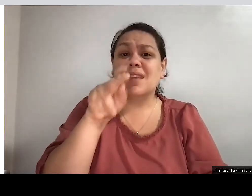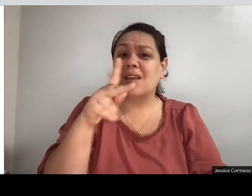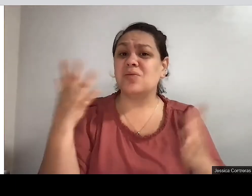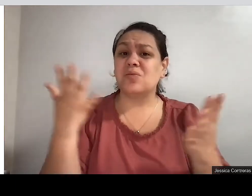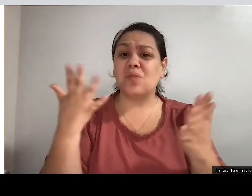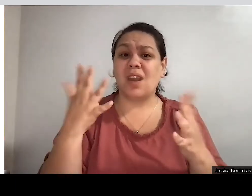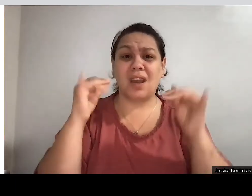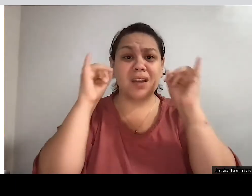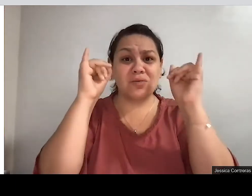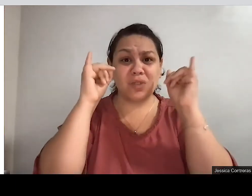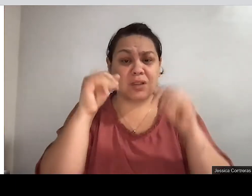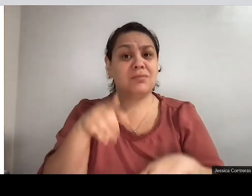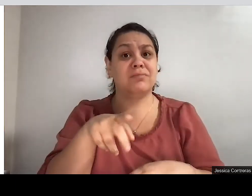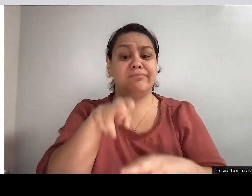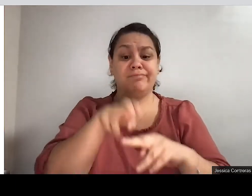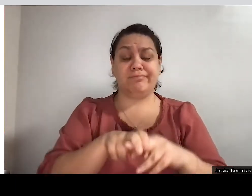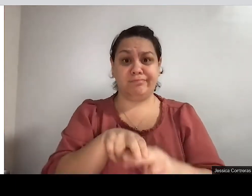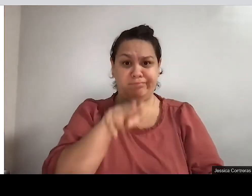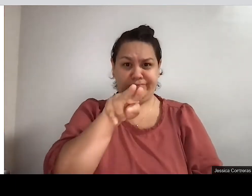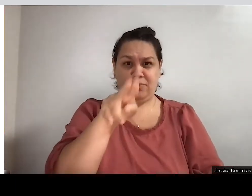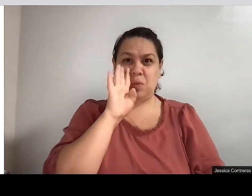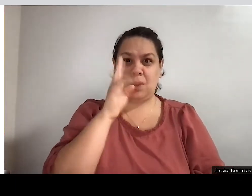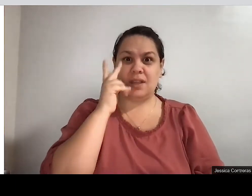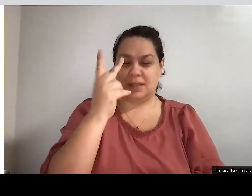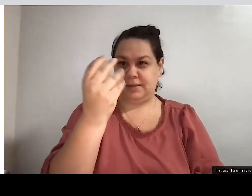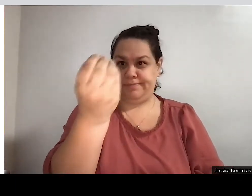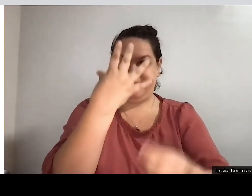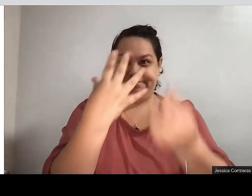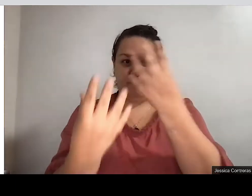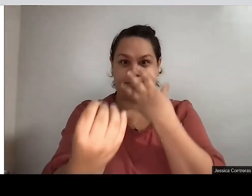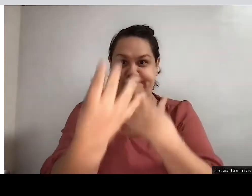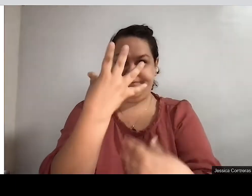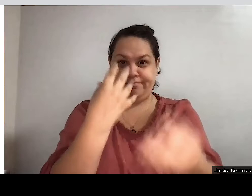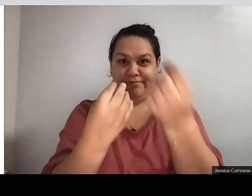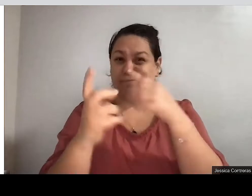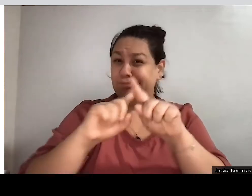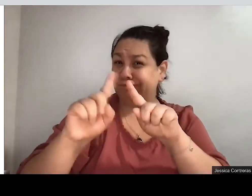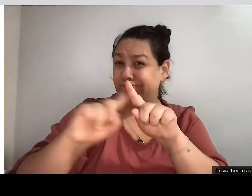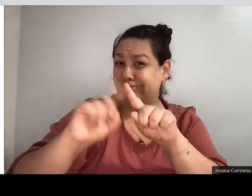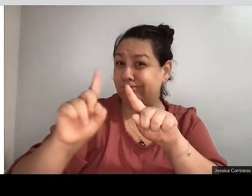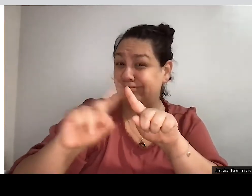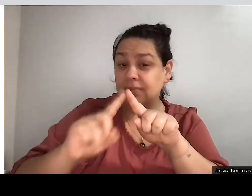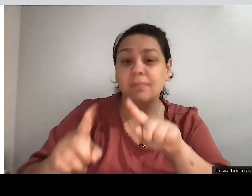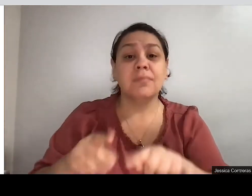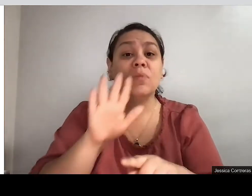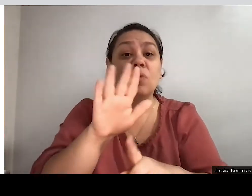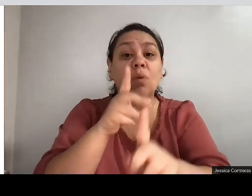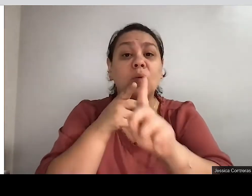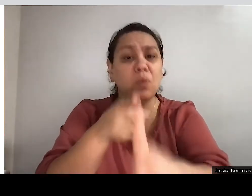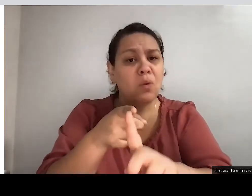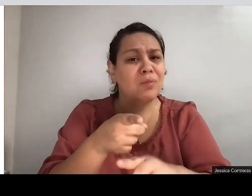This is a well-known task in which individuals are asked to look at a screen that shows them many different words, one at a time,